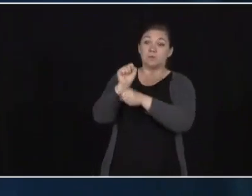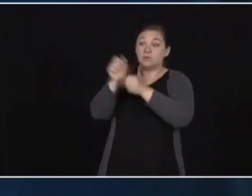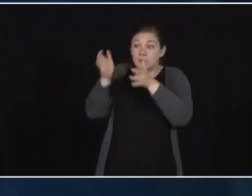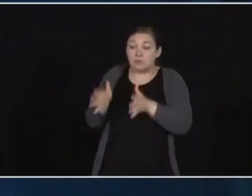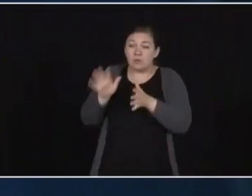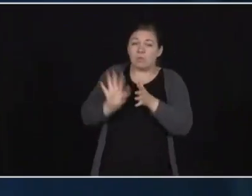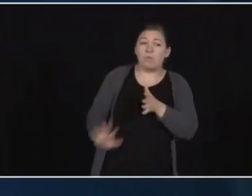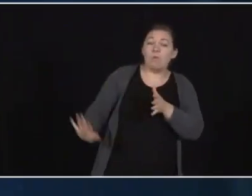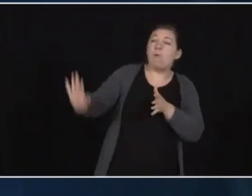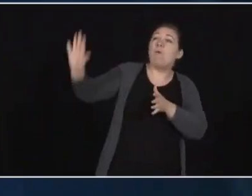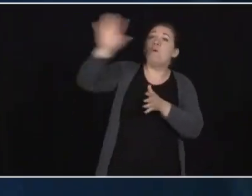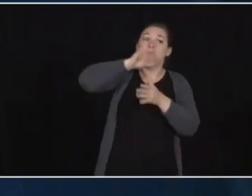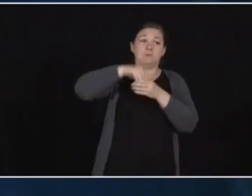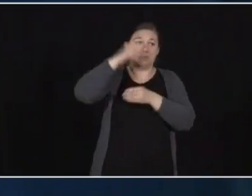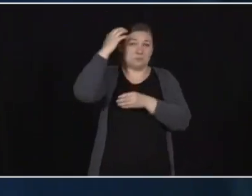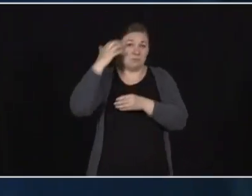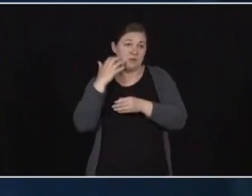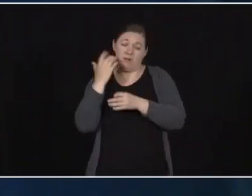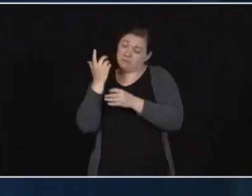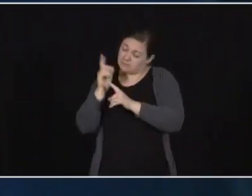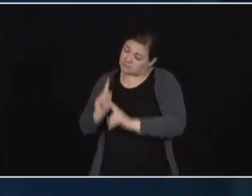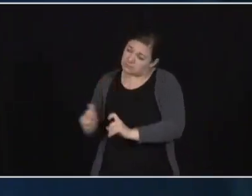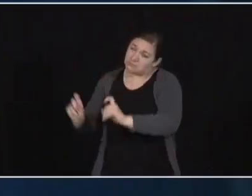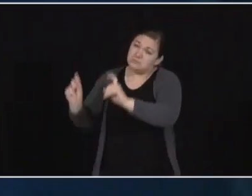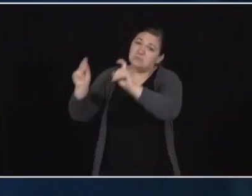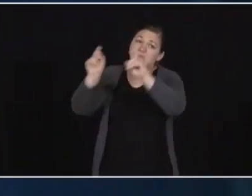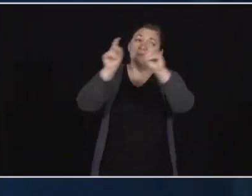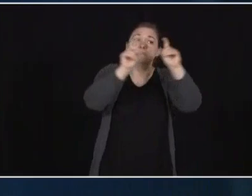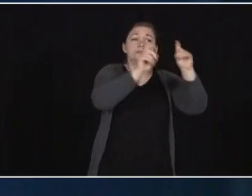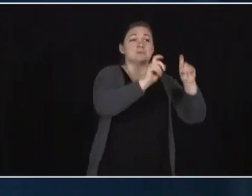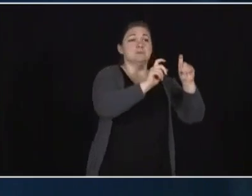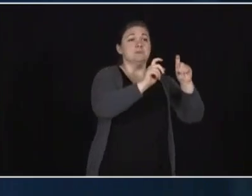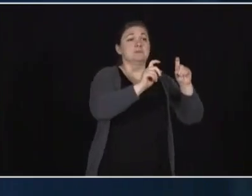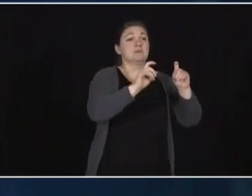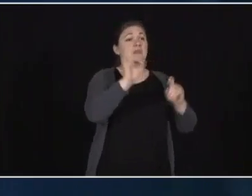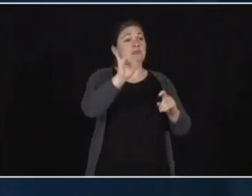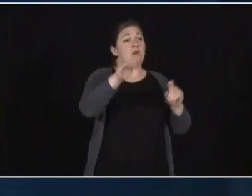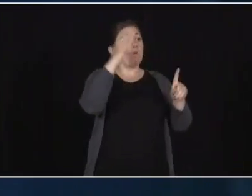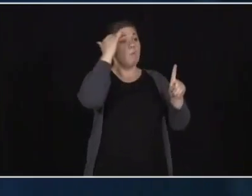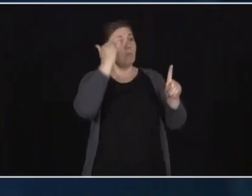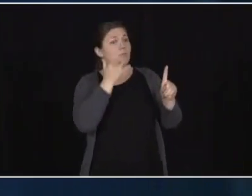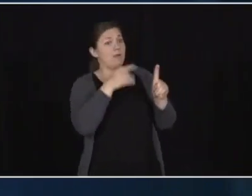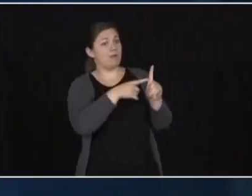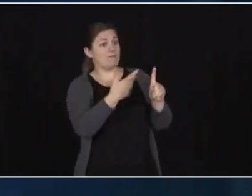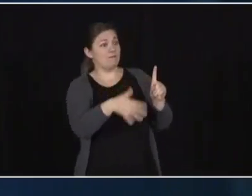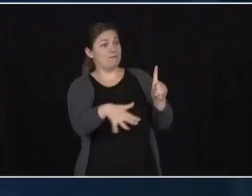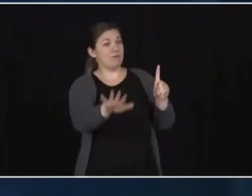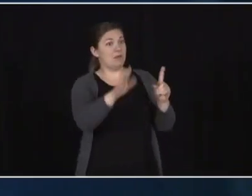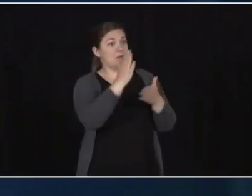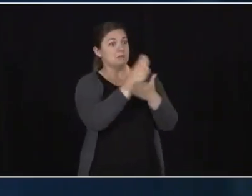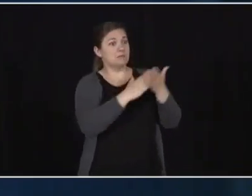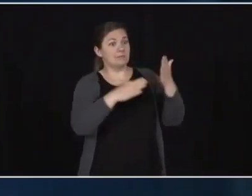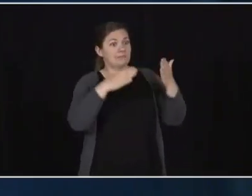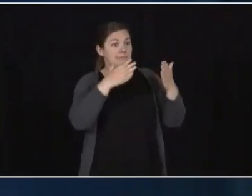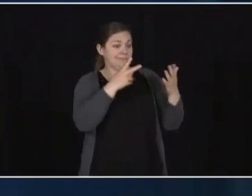Hospital workers across Ontario in places where hospitals have had outbreaks are having approaches to testing as well to try